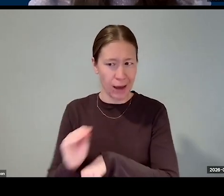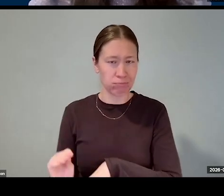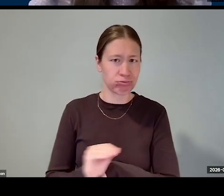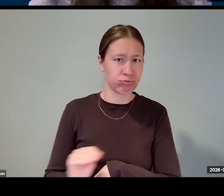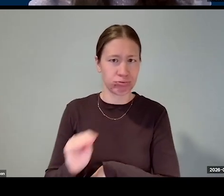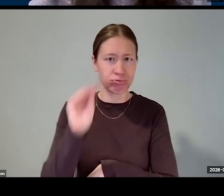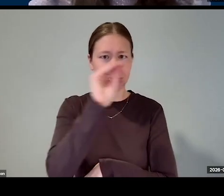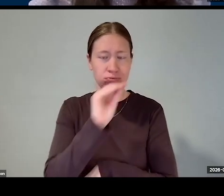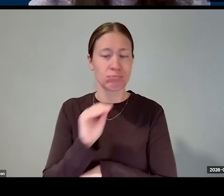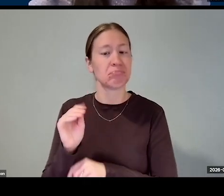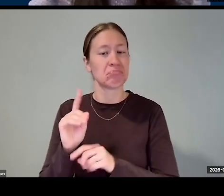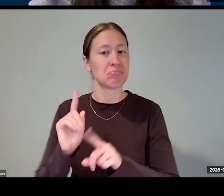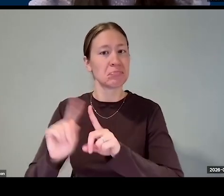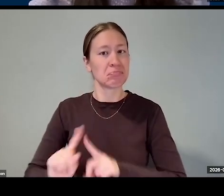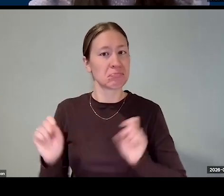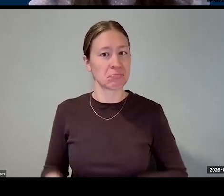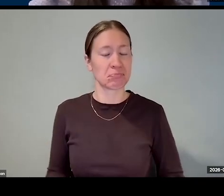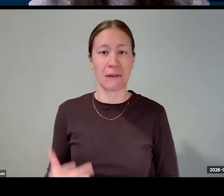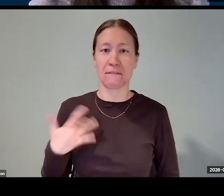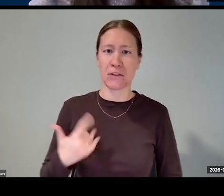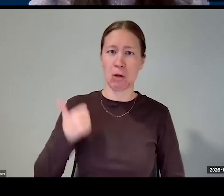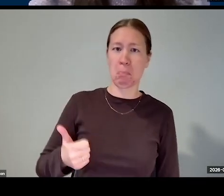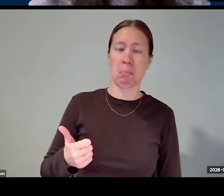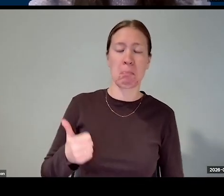And then once I'm happy with that, I can close out my slide theme